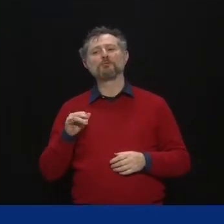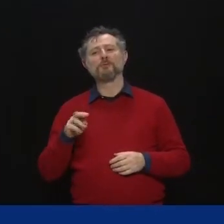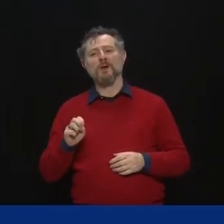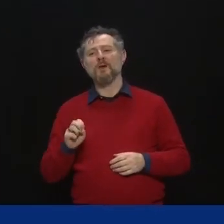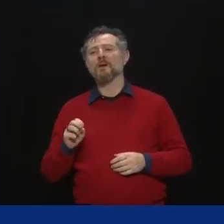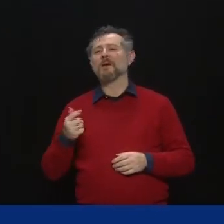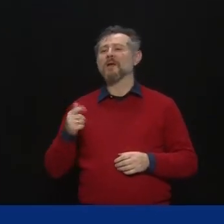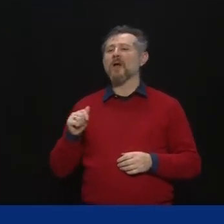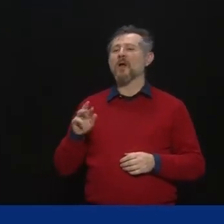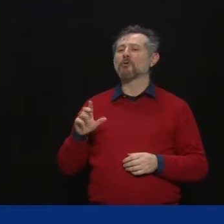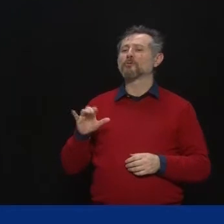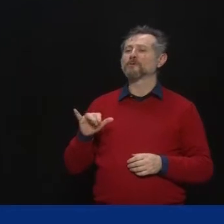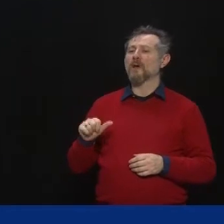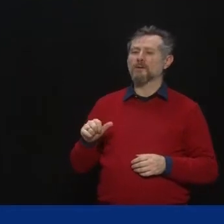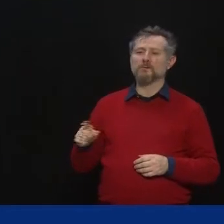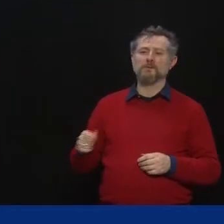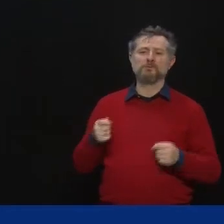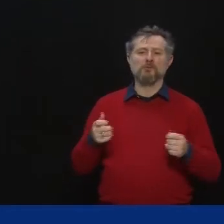KATHERINE WILL SPEAK ABOUT THAT.